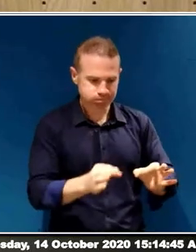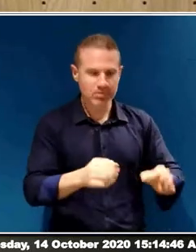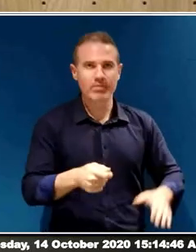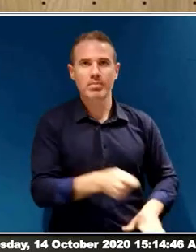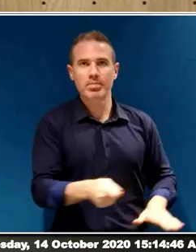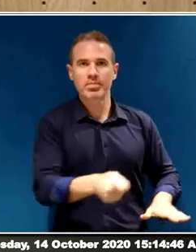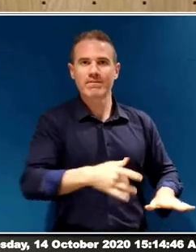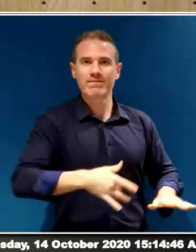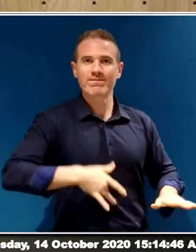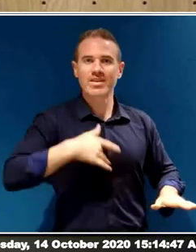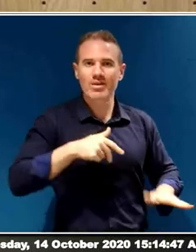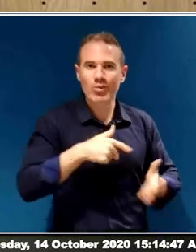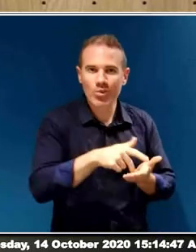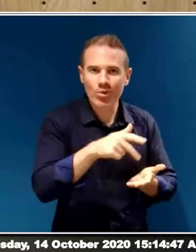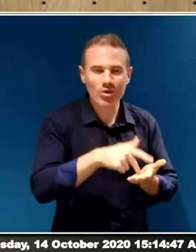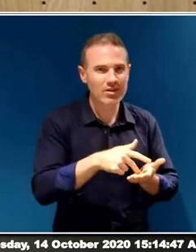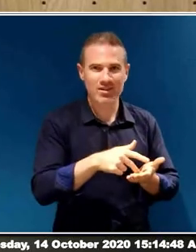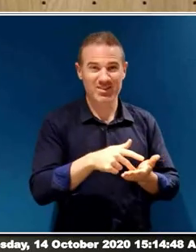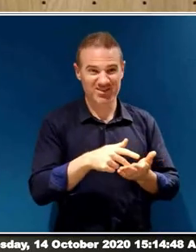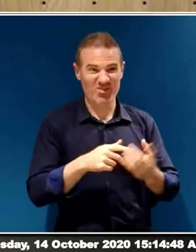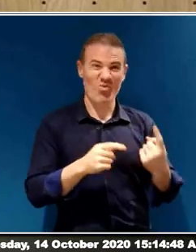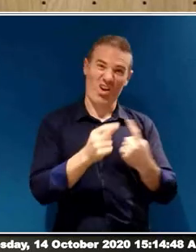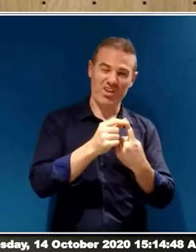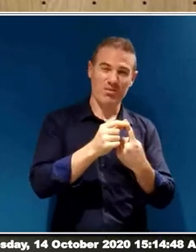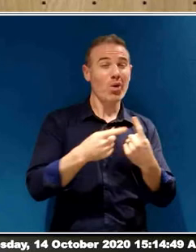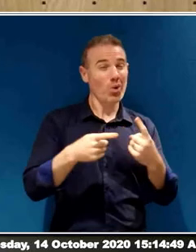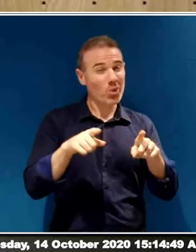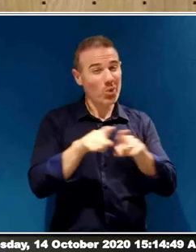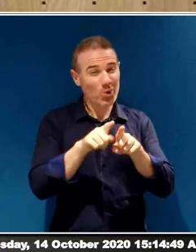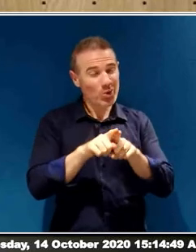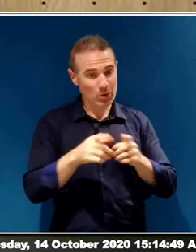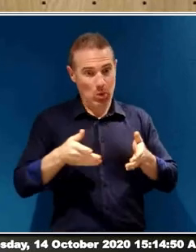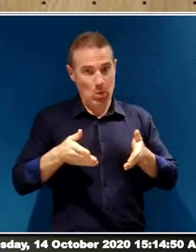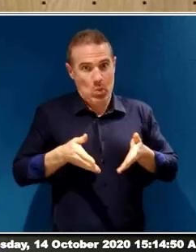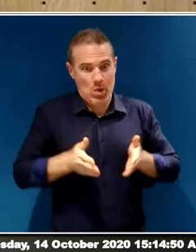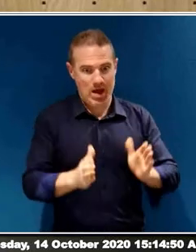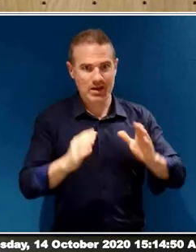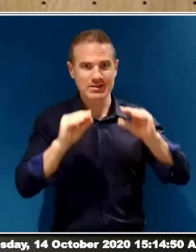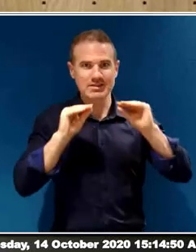how we teach and what we teach, so that students with disability can participate